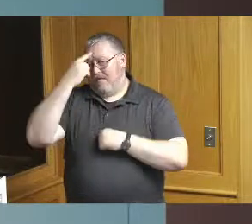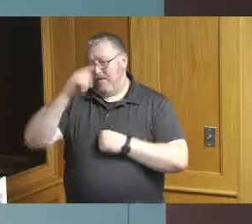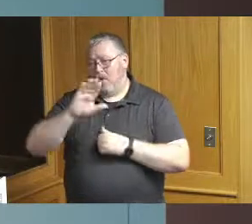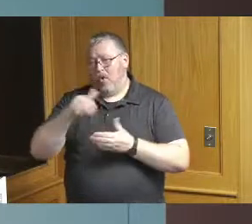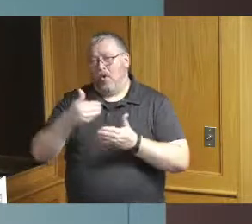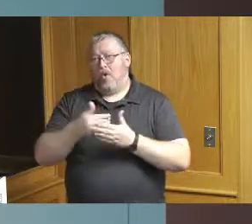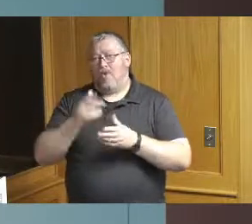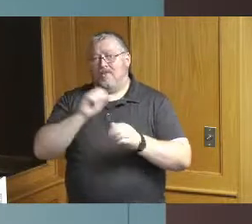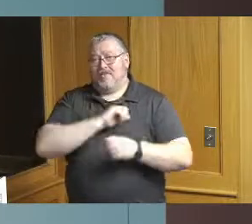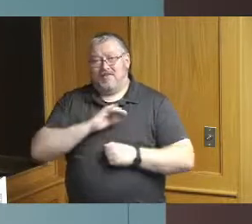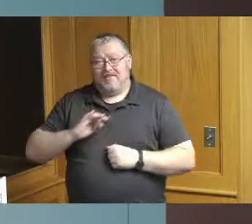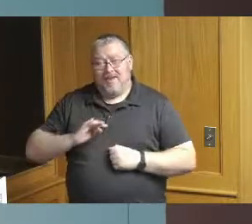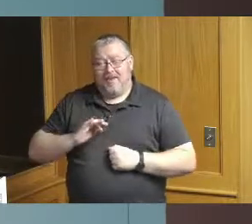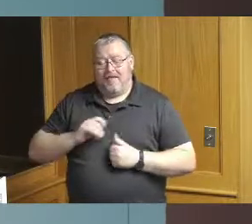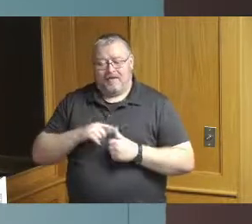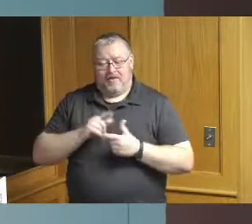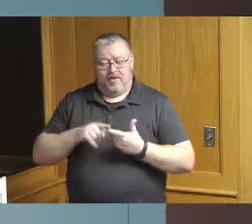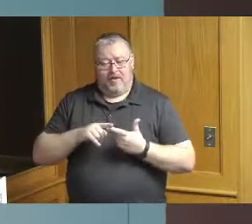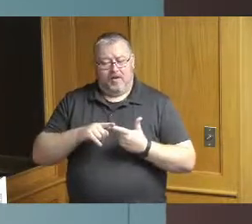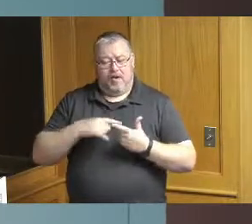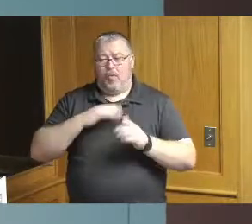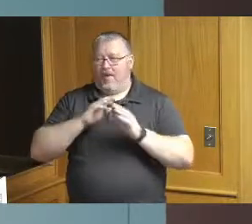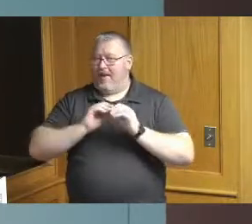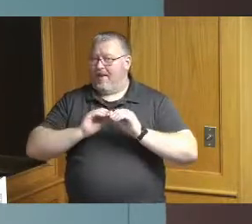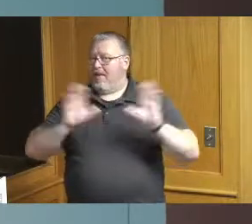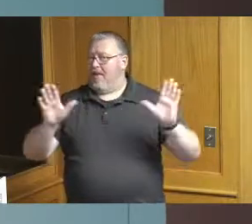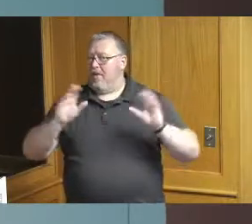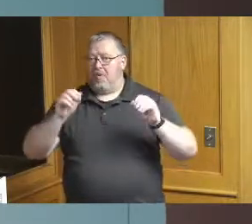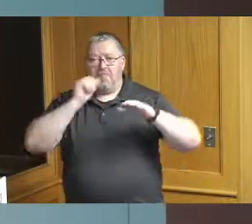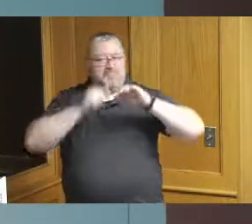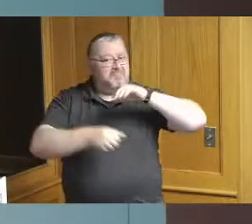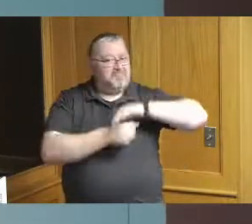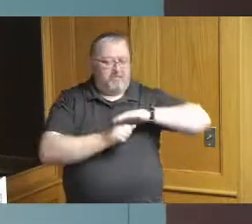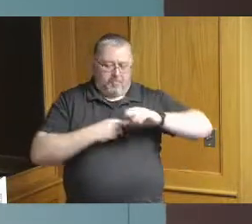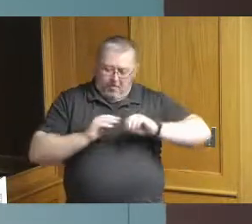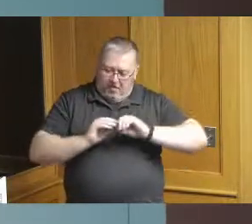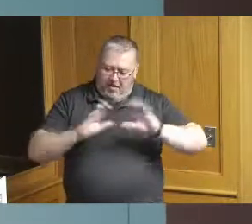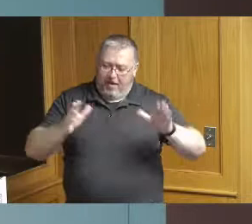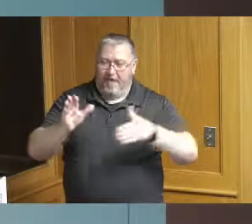but to enable transparency most of the information is available to the public with just a click